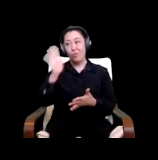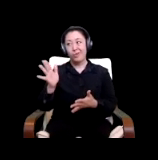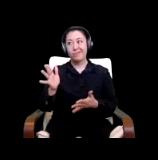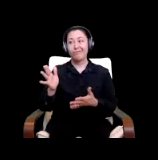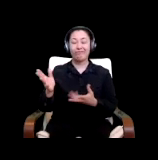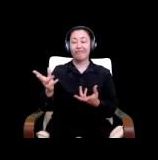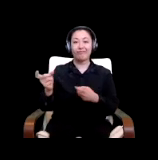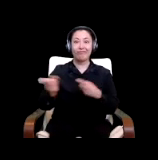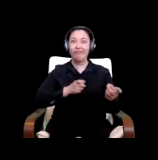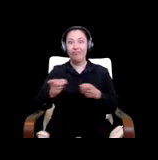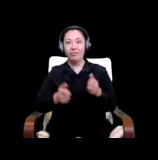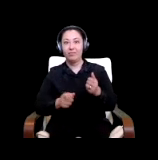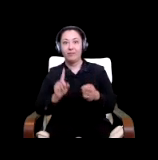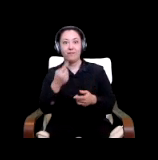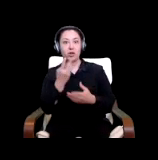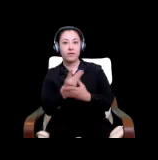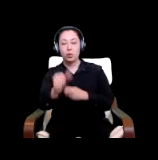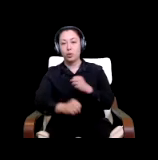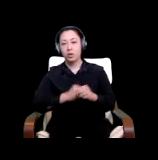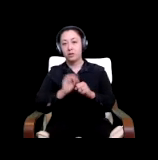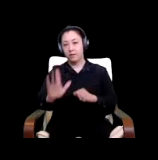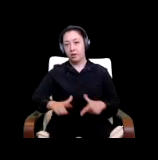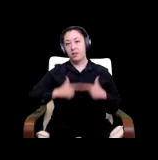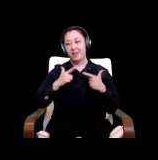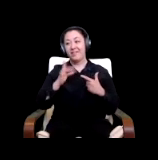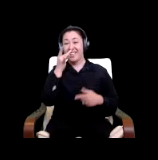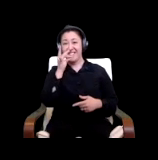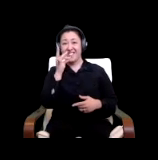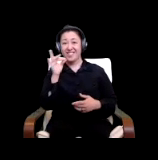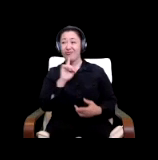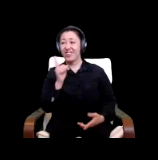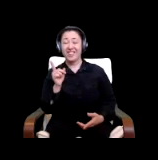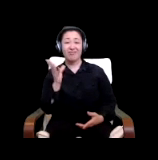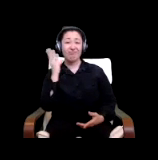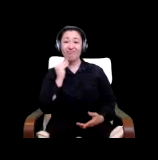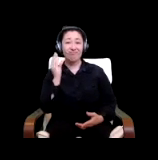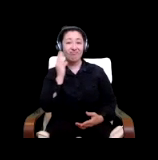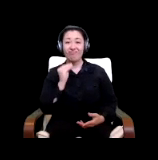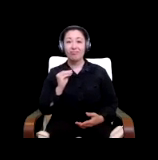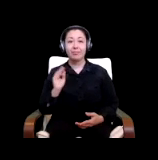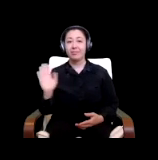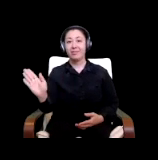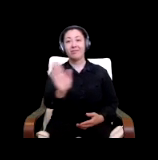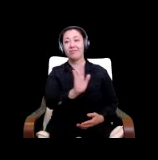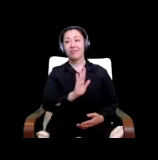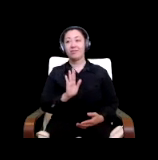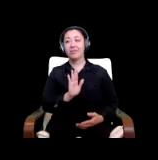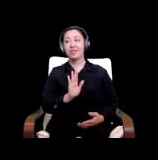out on a lot of educational experiences that their peers are getting rid so right off the